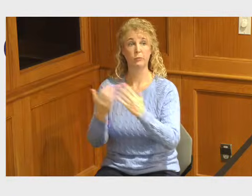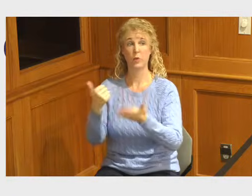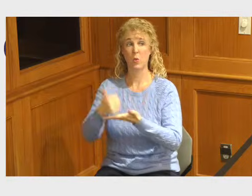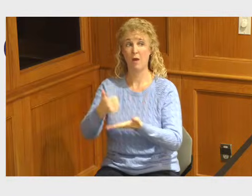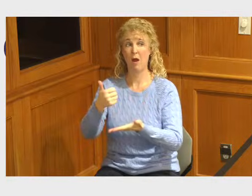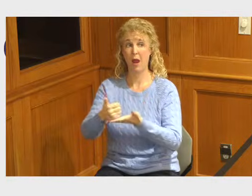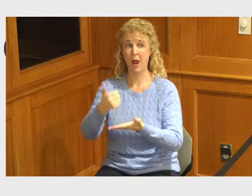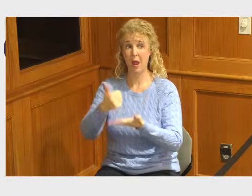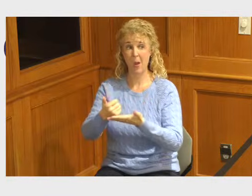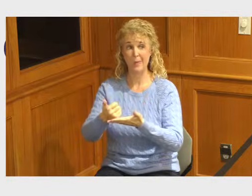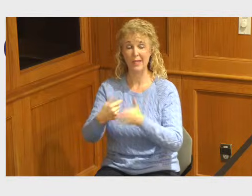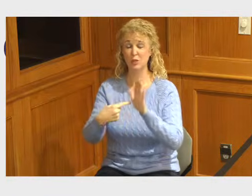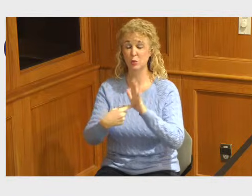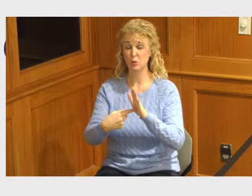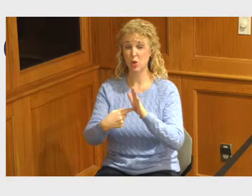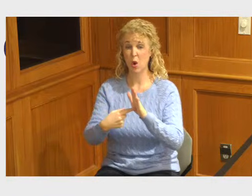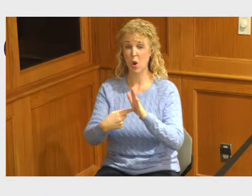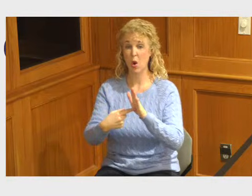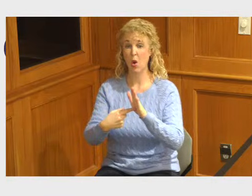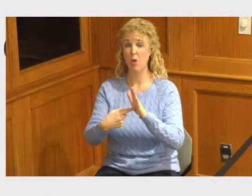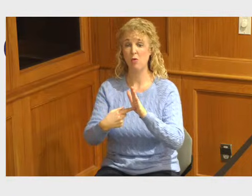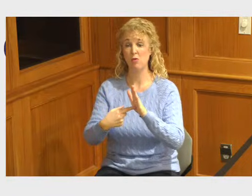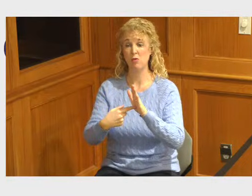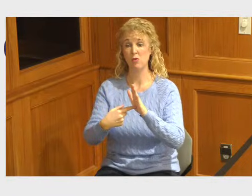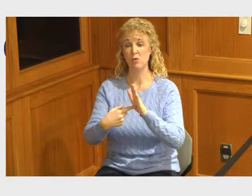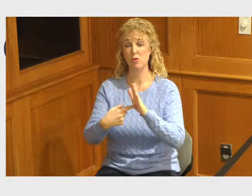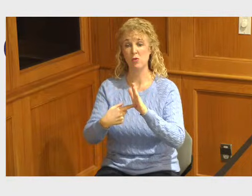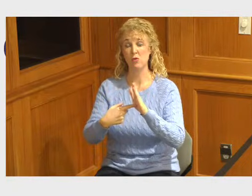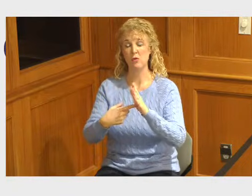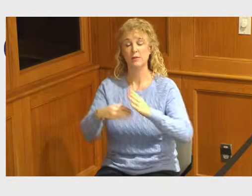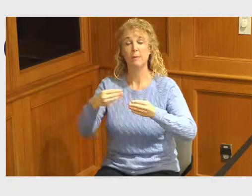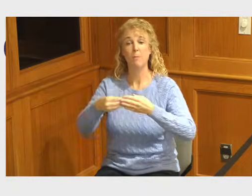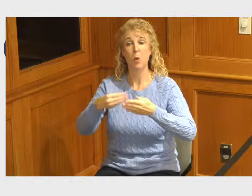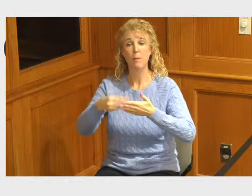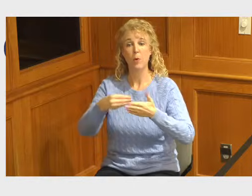deliver results that are sought and we're getting a lot more investment beyond the investments that